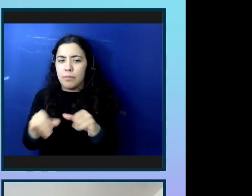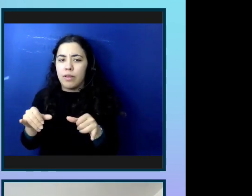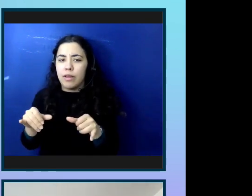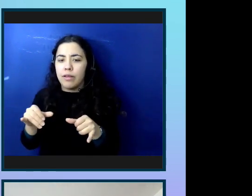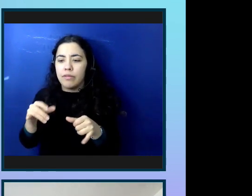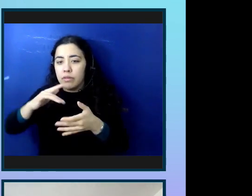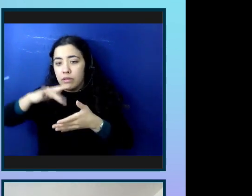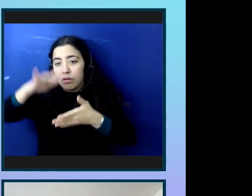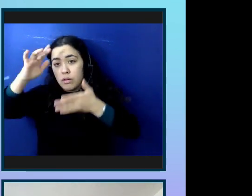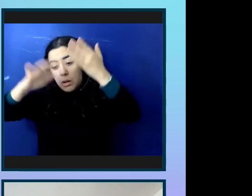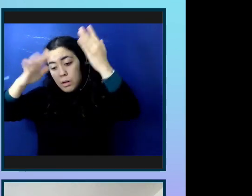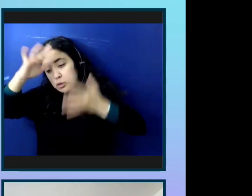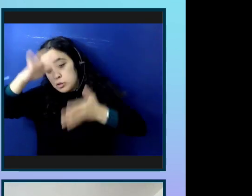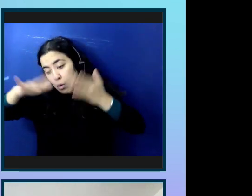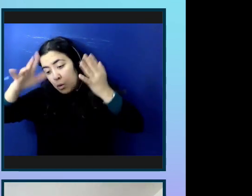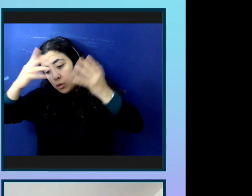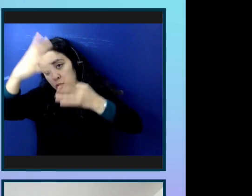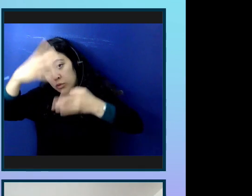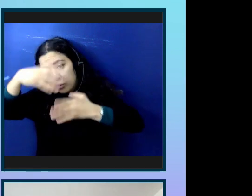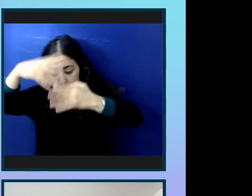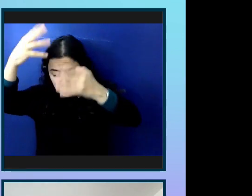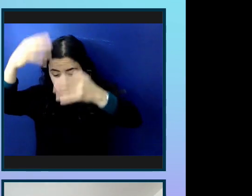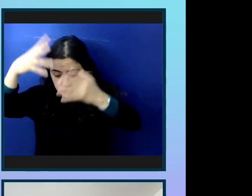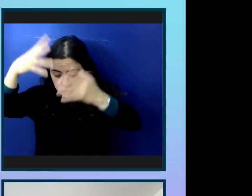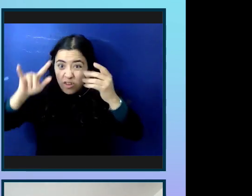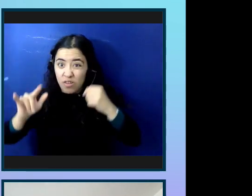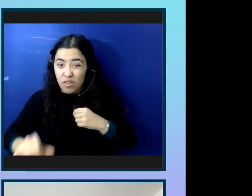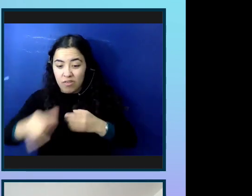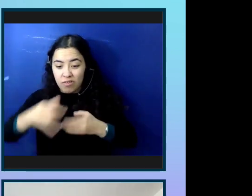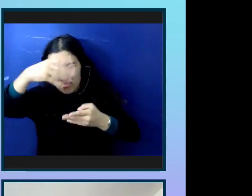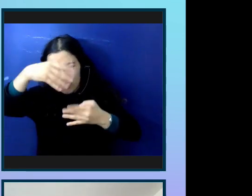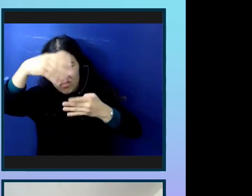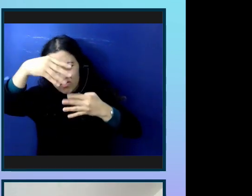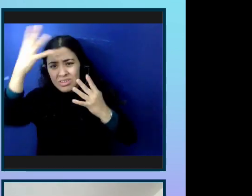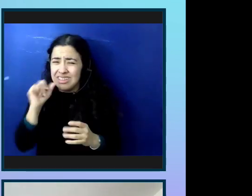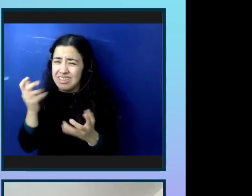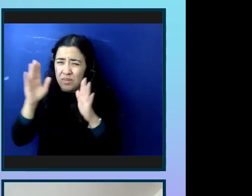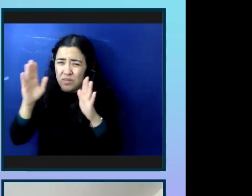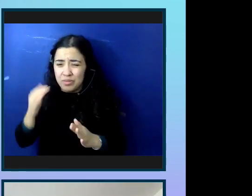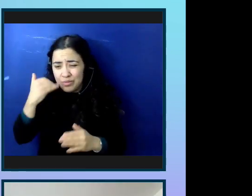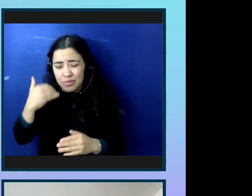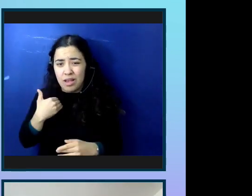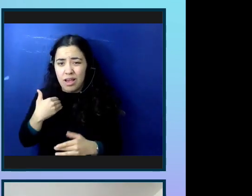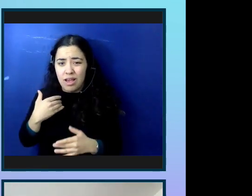and infinite scrolling, like it's not great when you have content in the footer, for example, that users are never able to access,